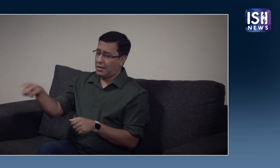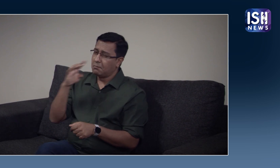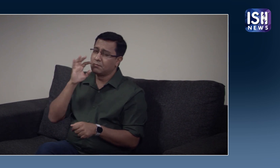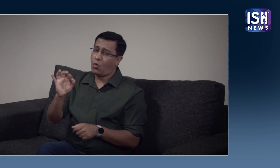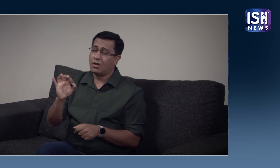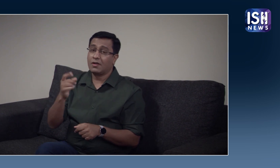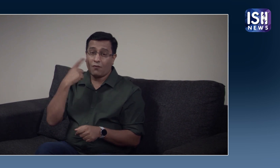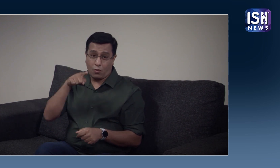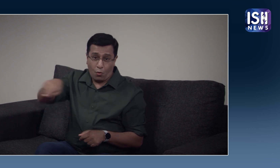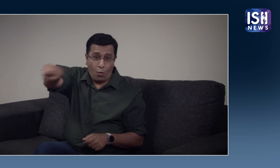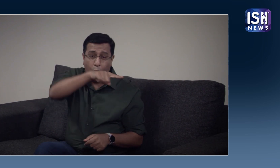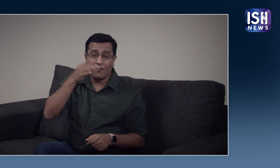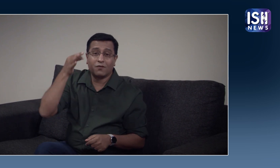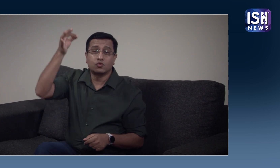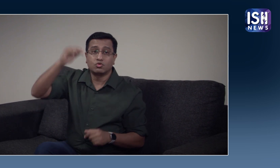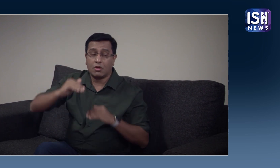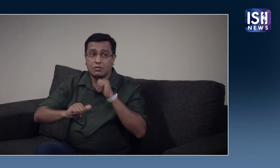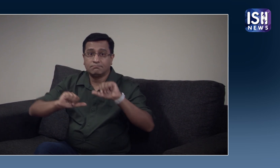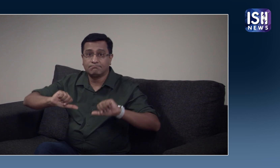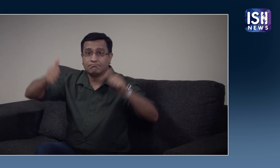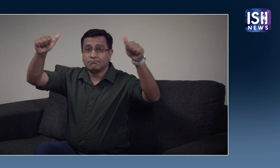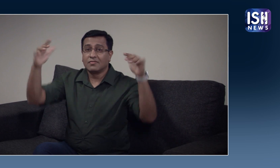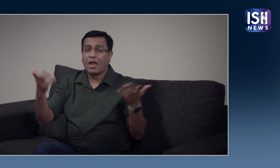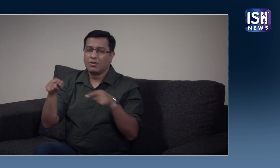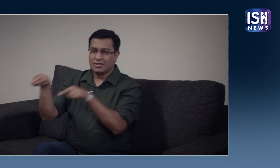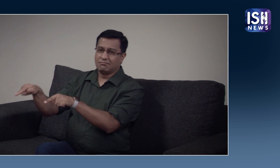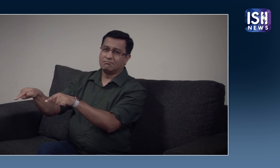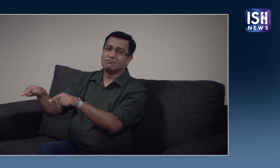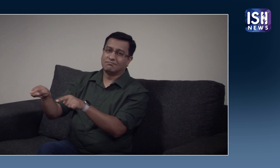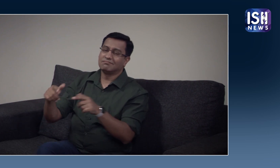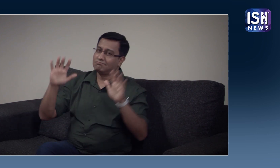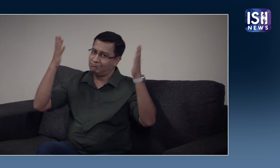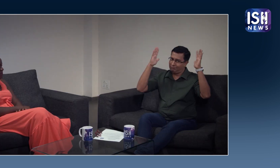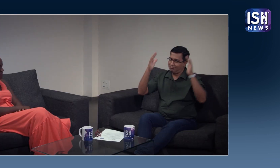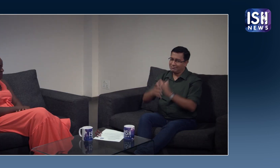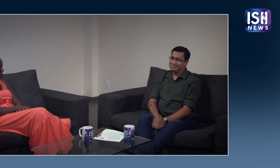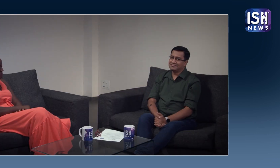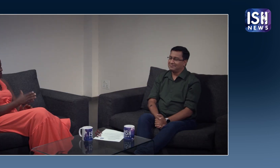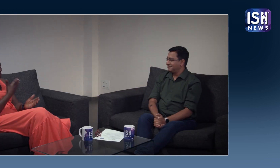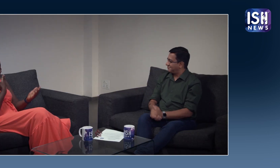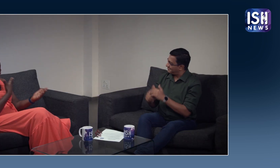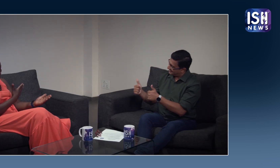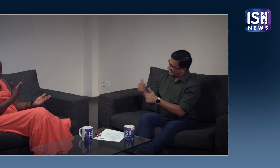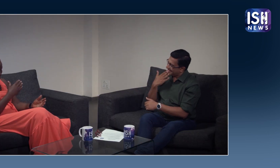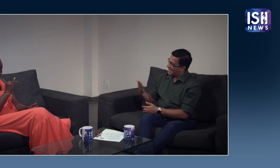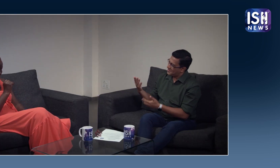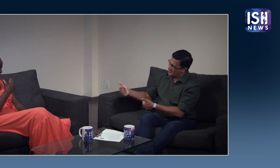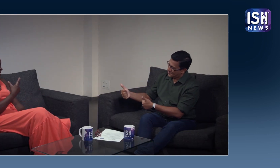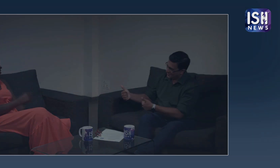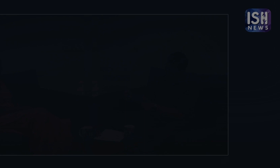It is very important for your future development and success. Cheers! We are done for now and many thanks!